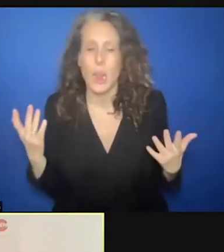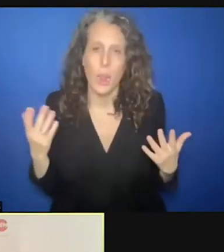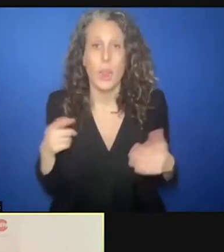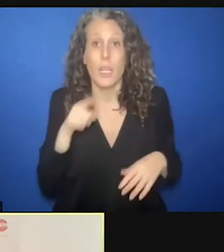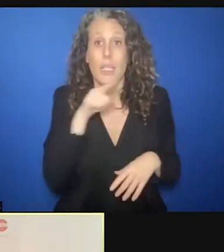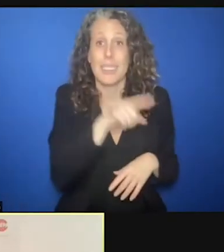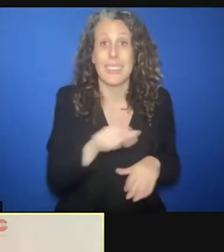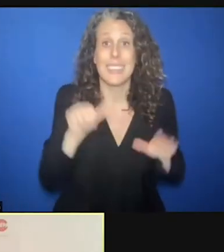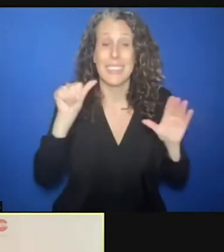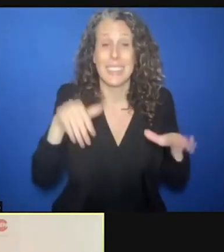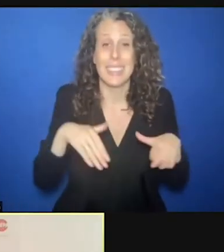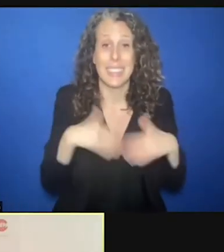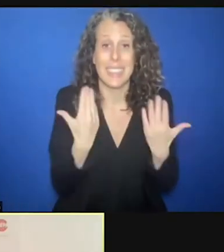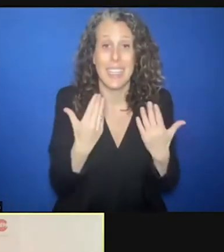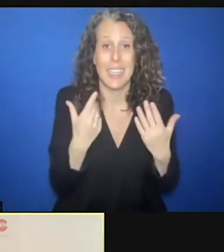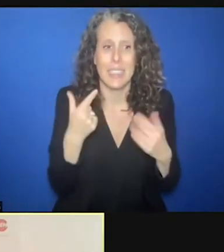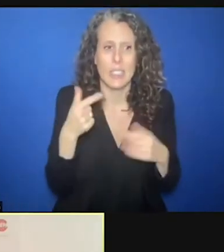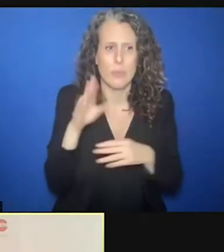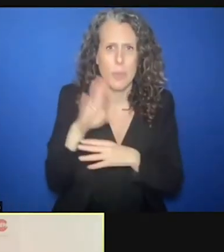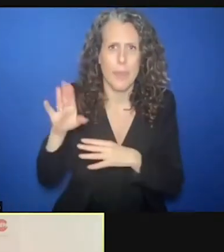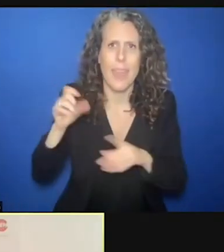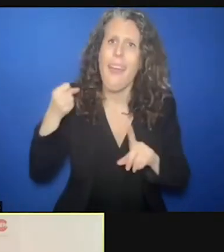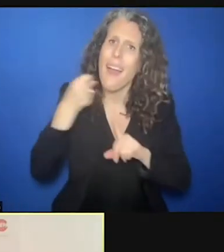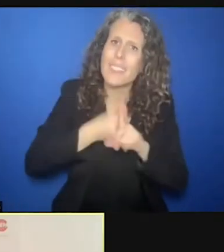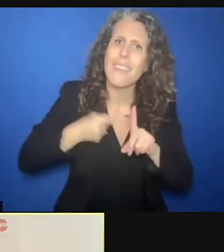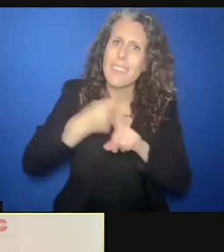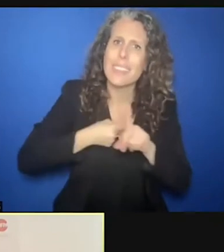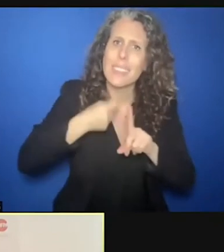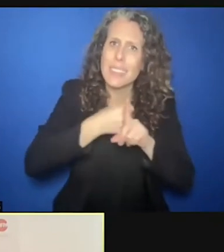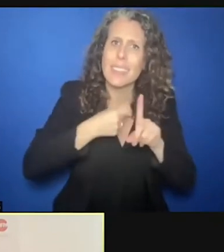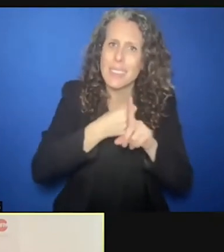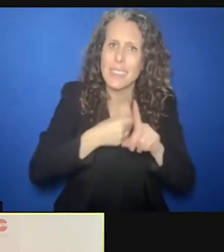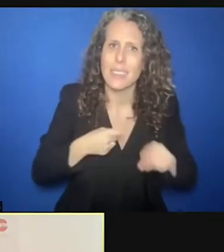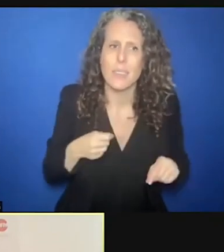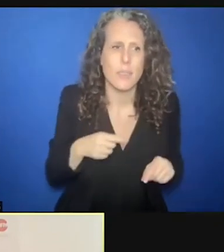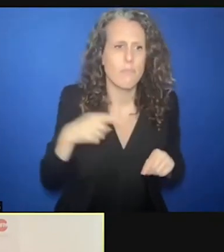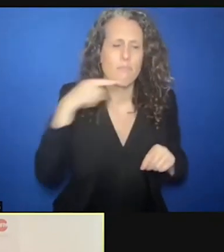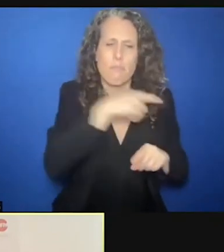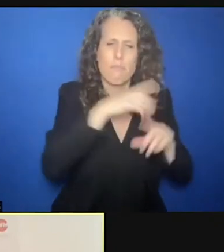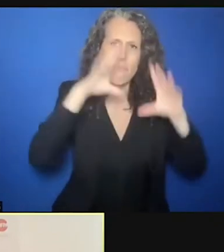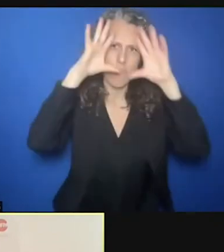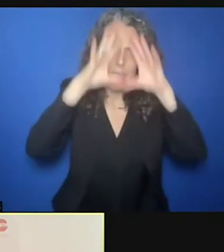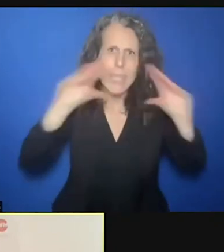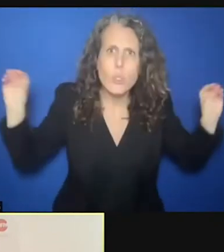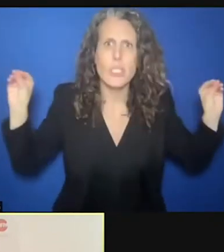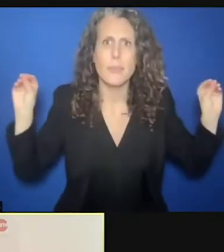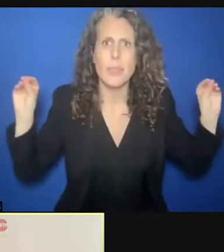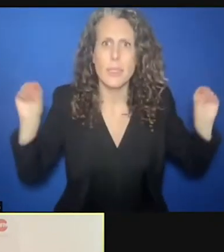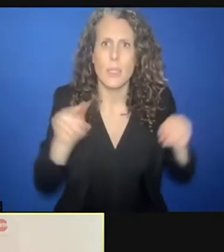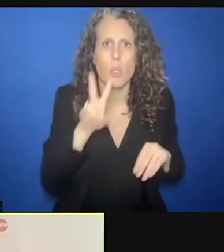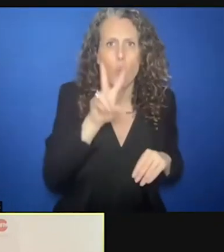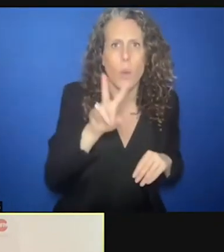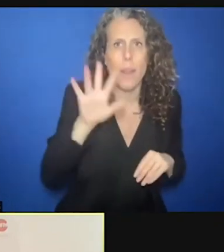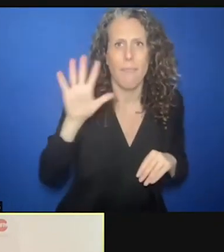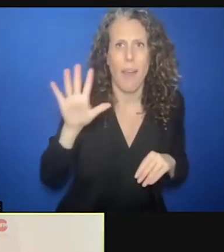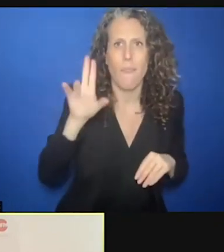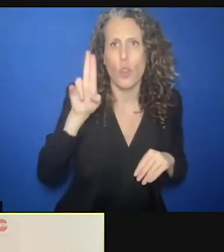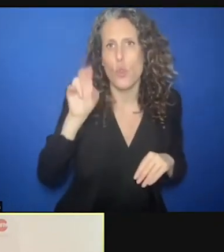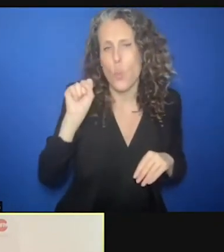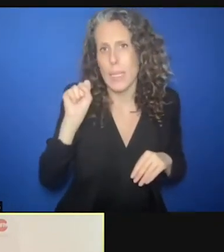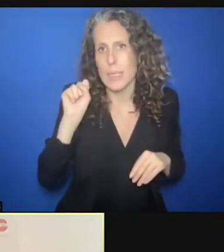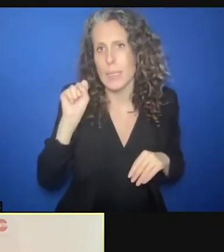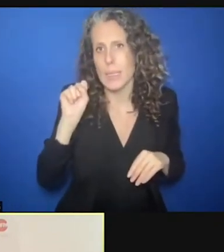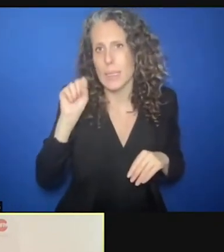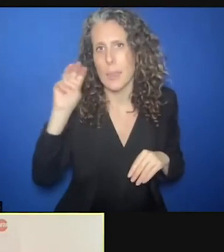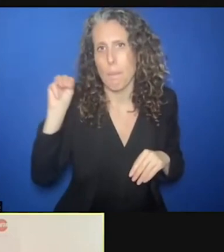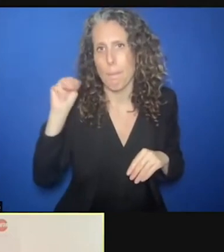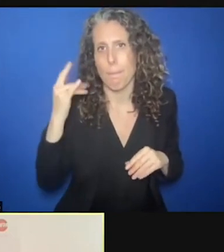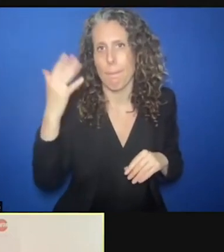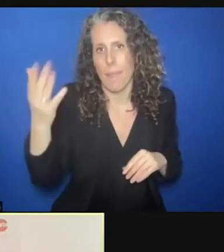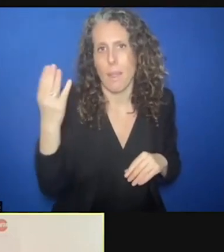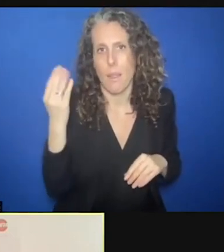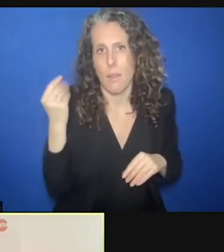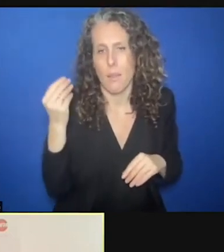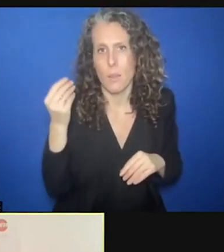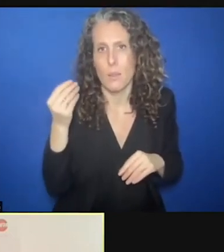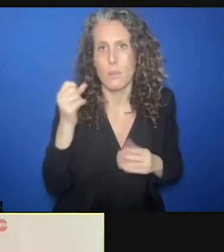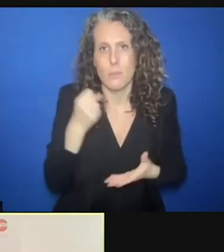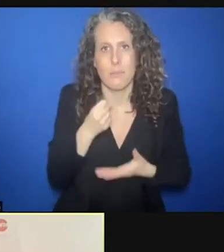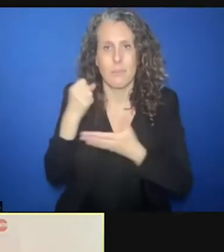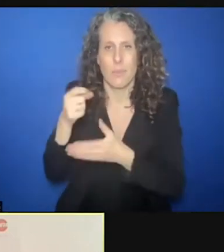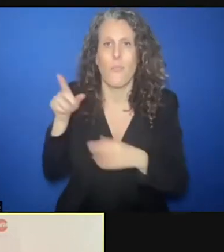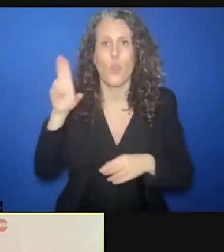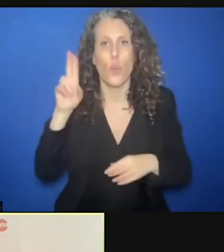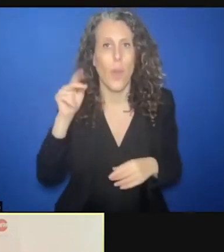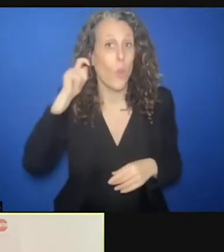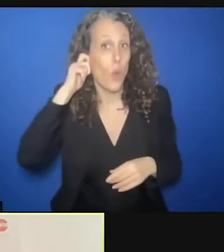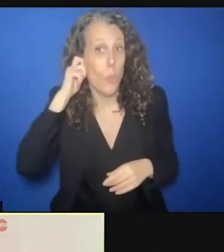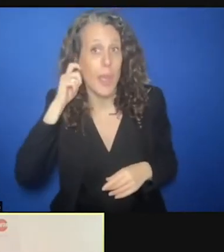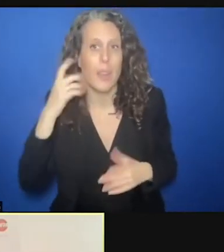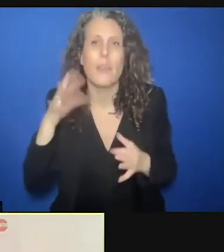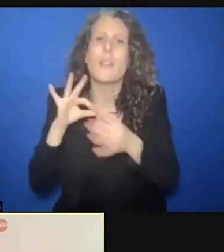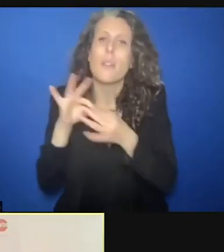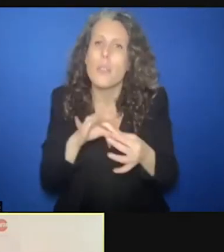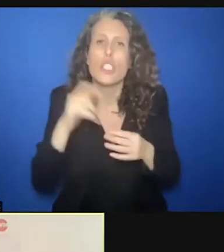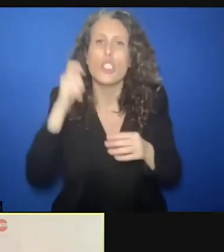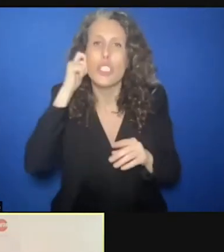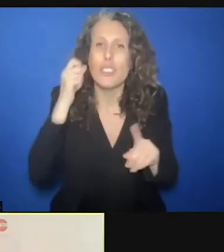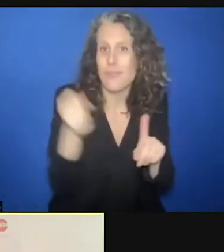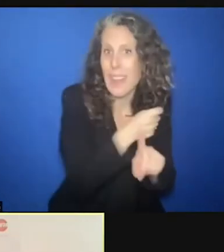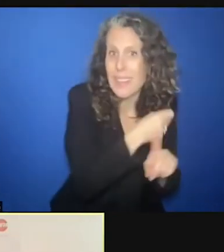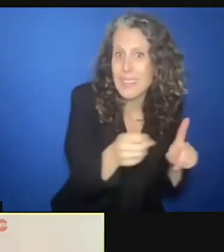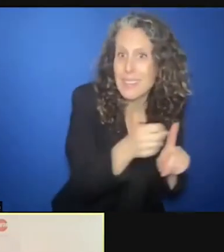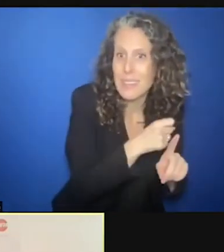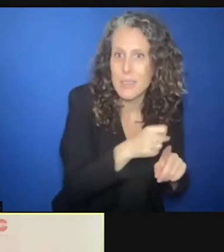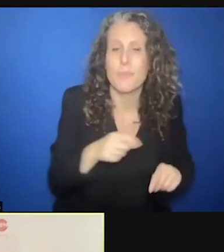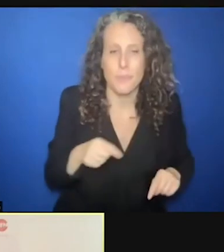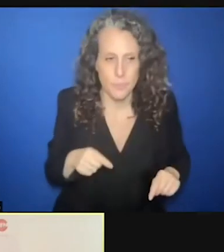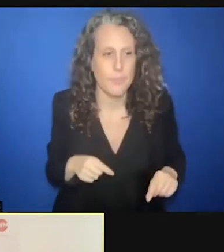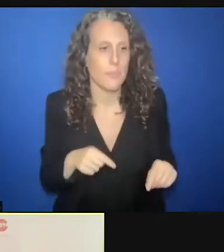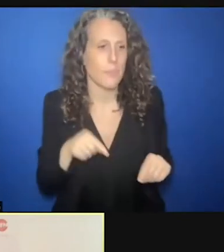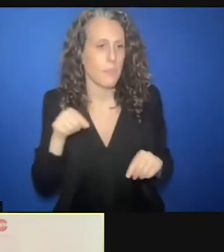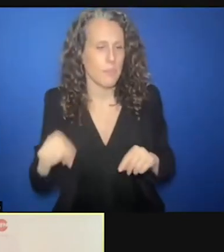GBB activism. There was an announcement of the SERF, 25 million dollars. This funding is very,